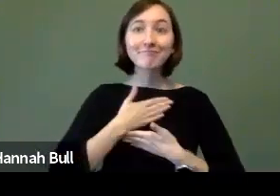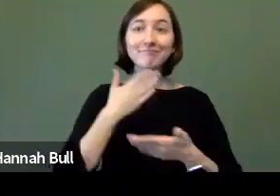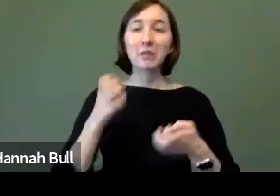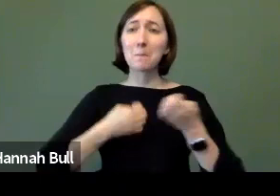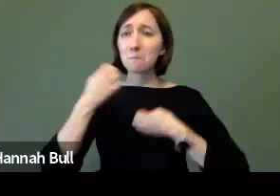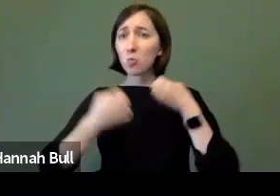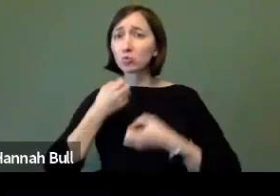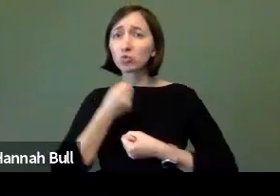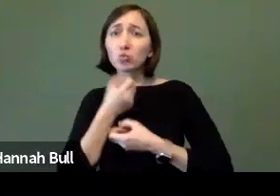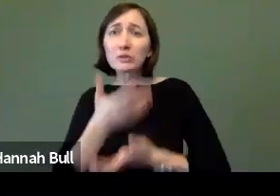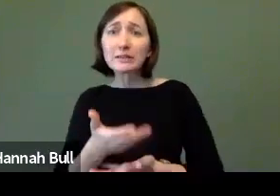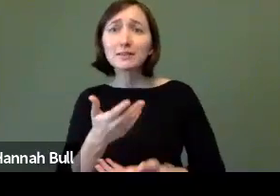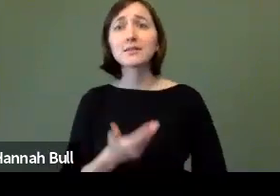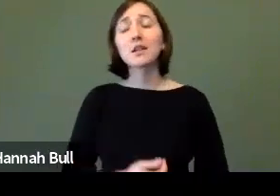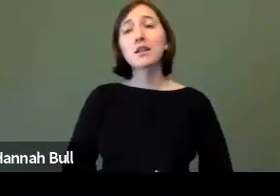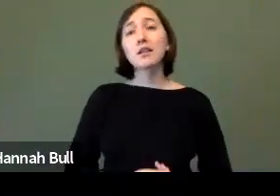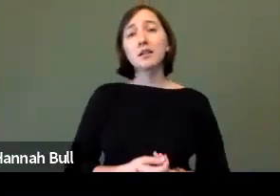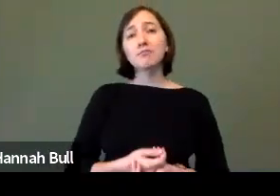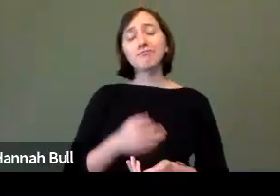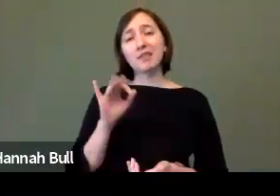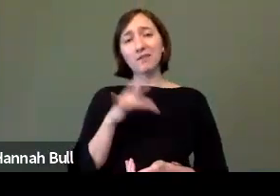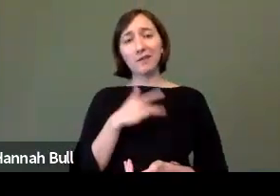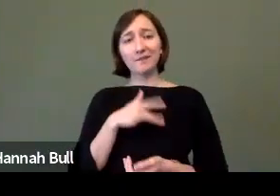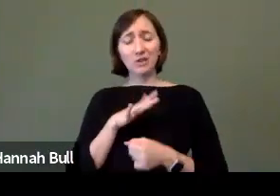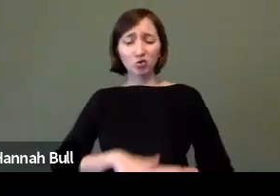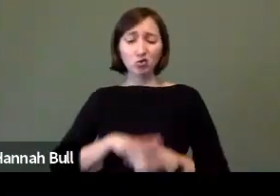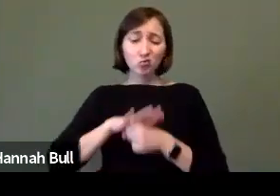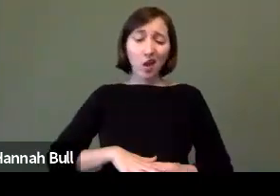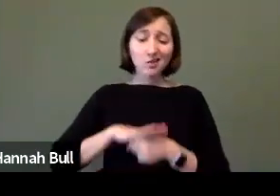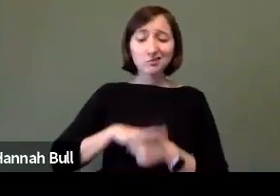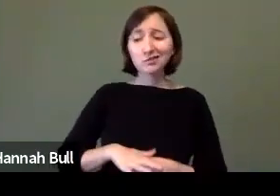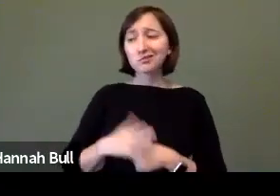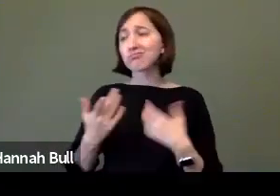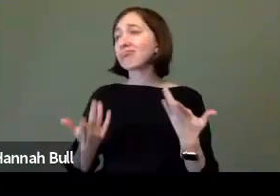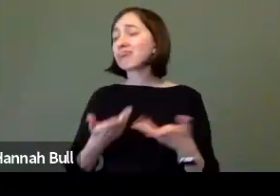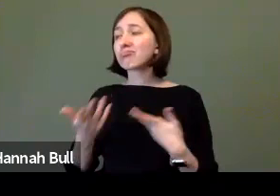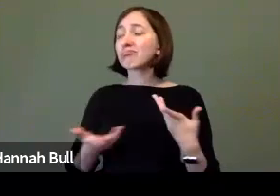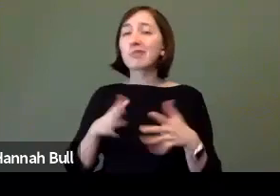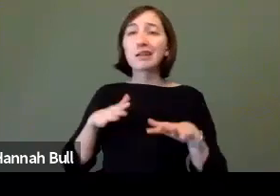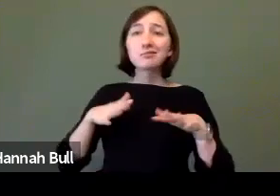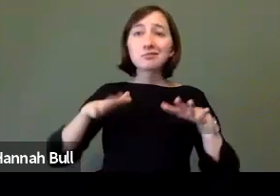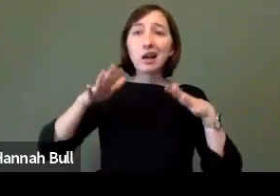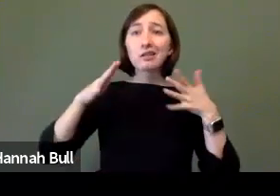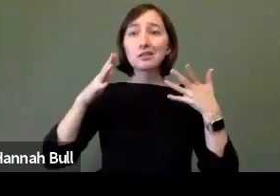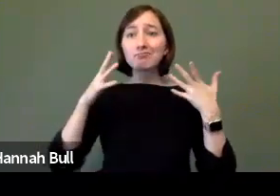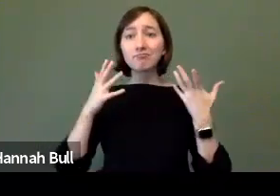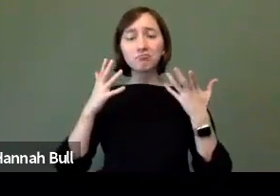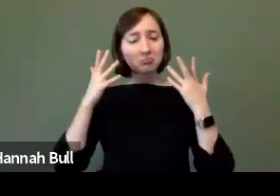Sometimes working through our anxiety, putting that into art can make a difference.